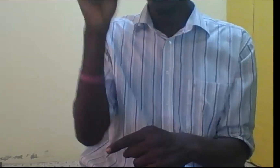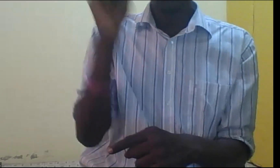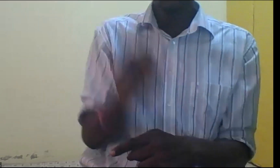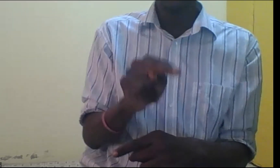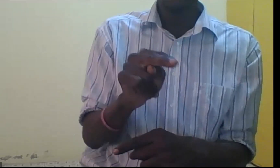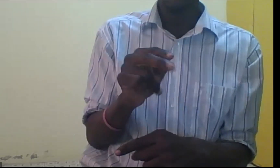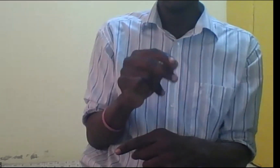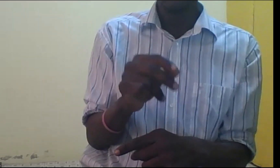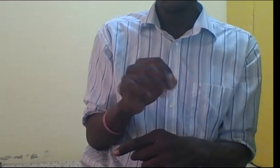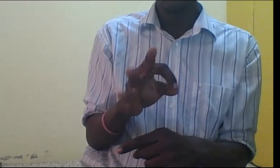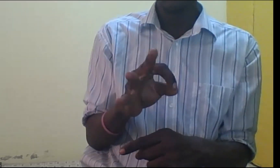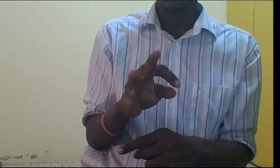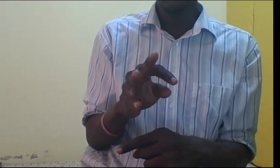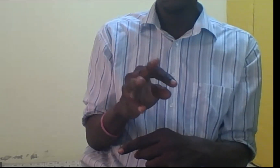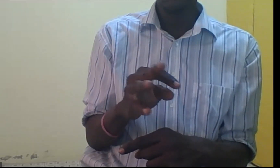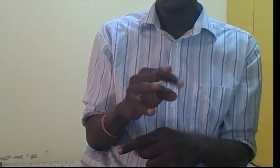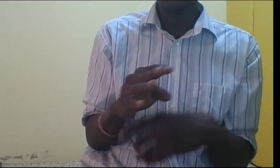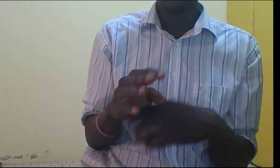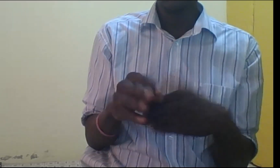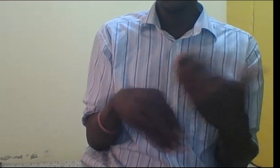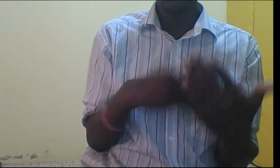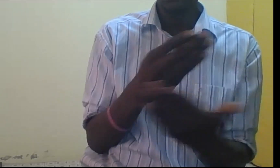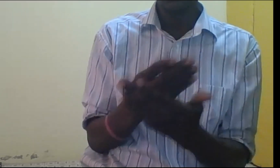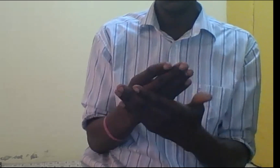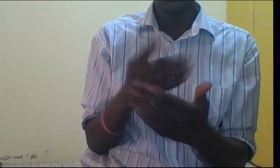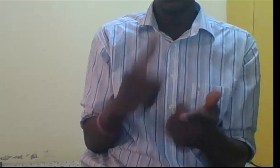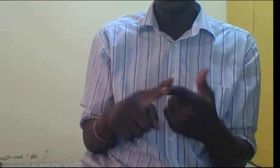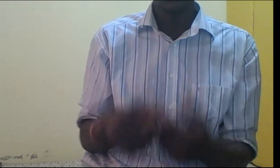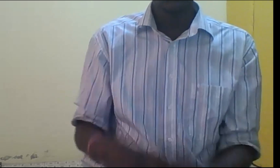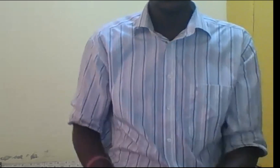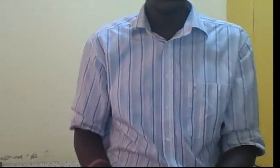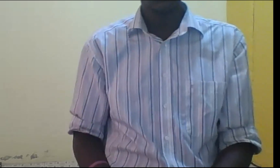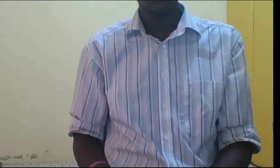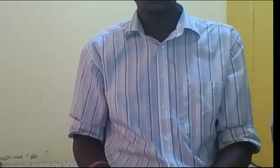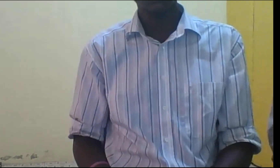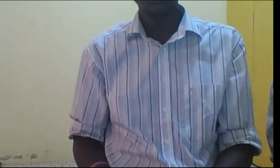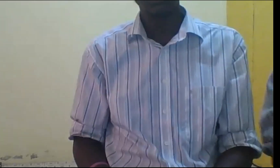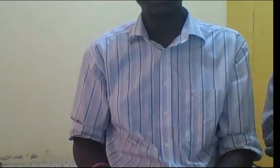And Michelle I've done Michelle over to you if you're speaking in French, don't worry.